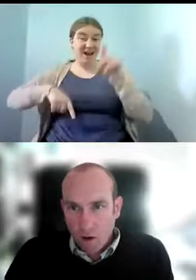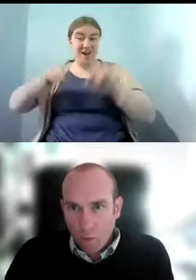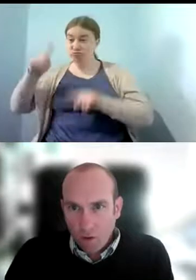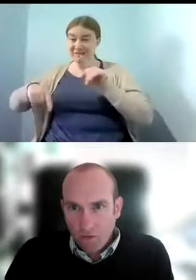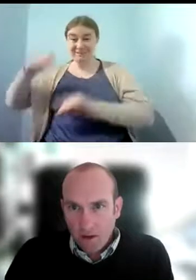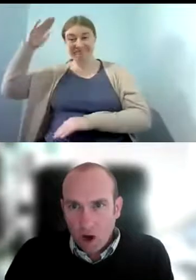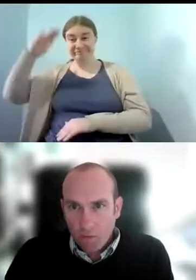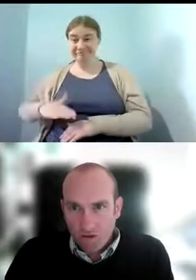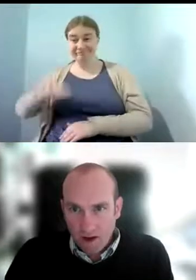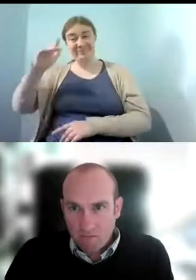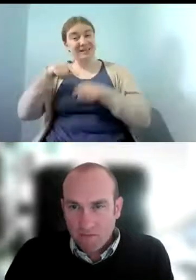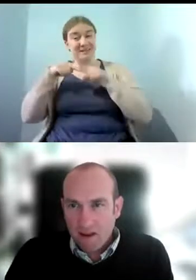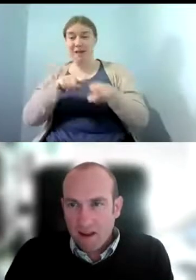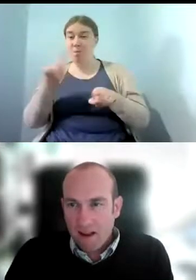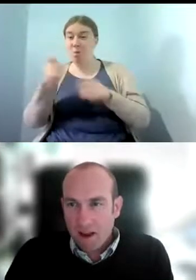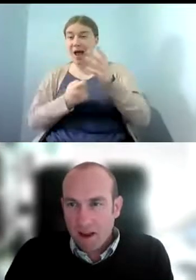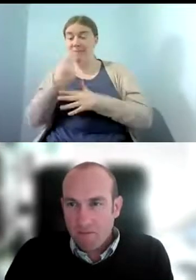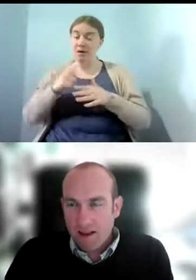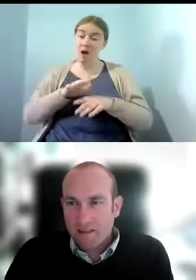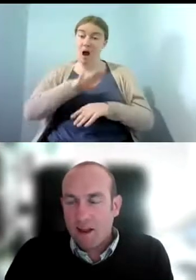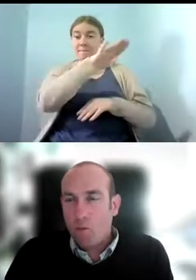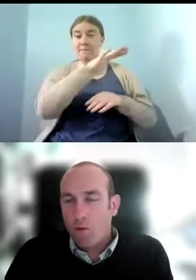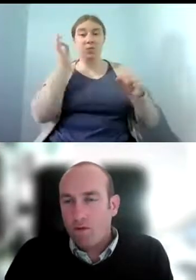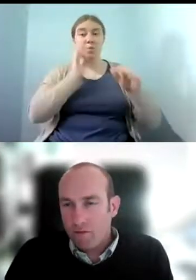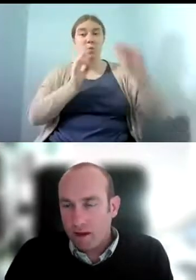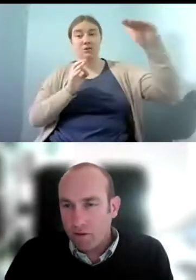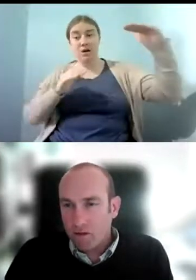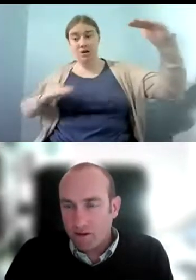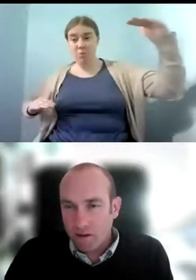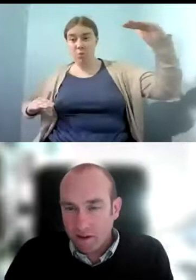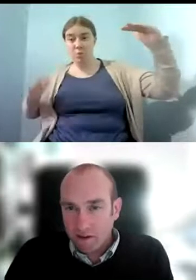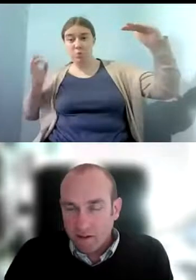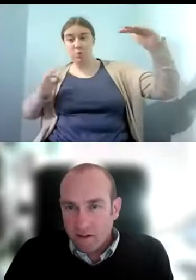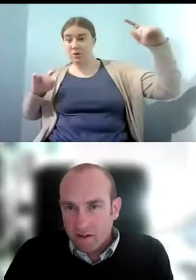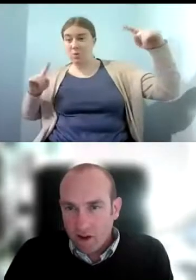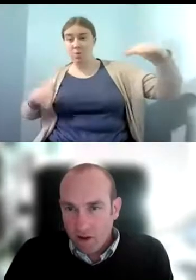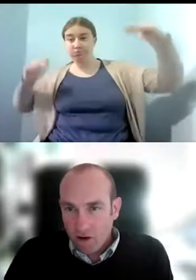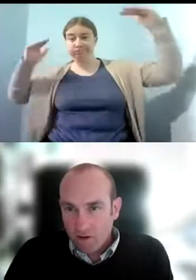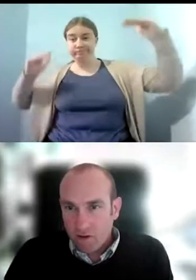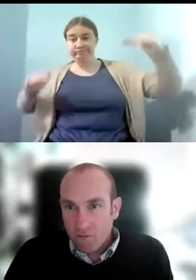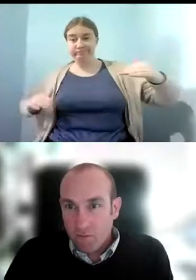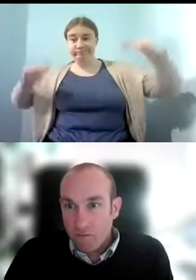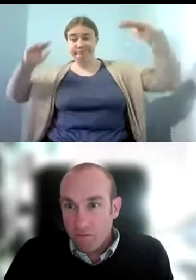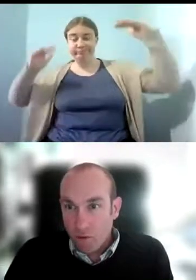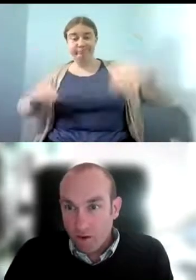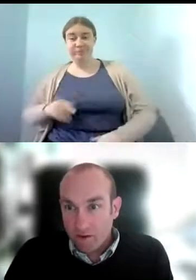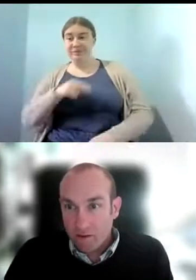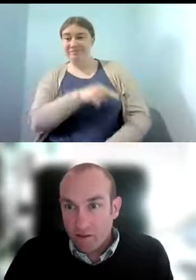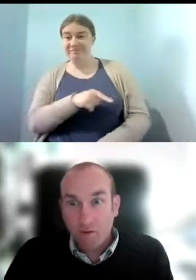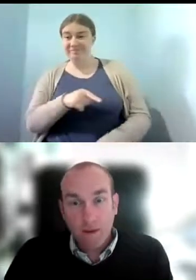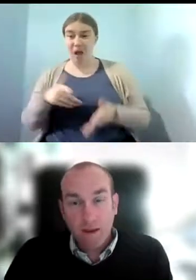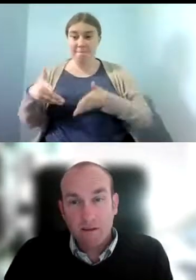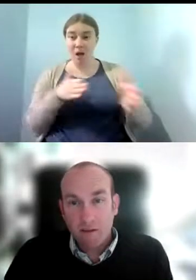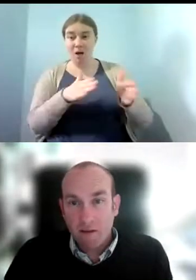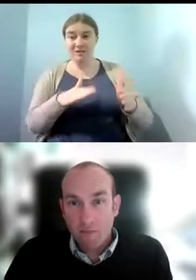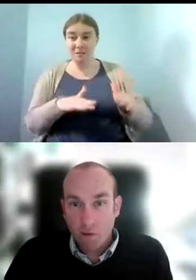what the upstream um and tail water river levels are doing so at some points this week for example